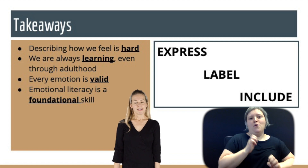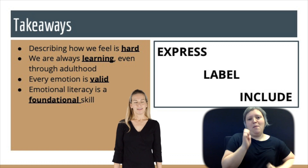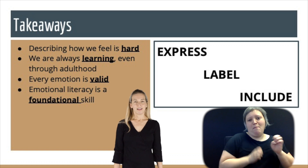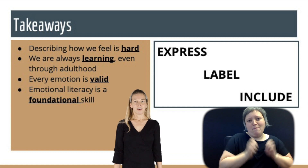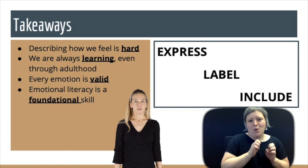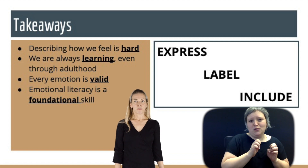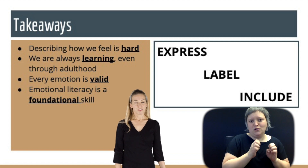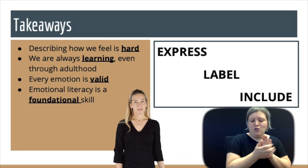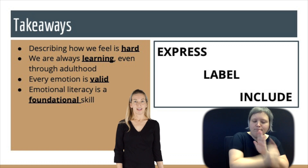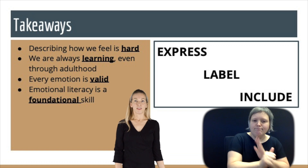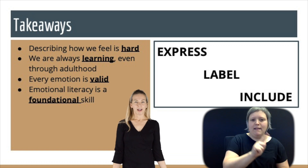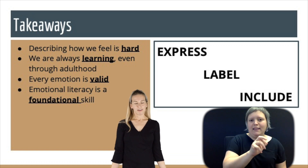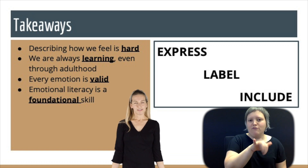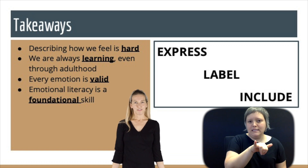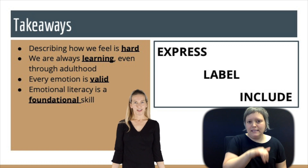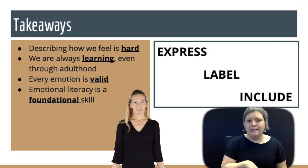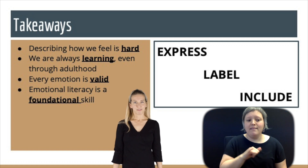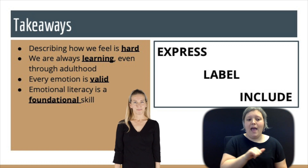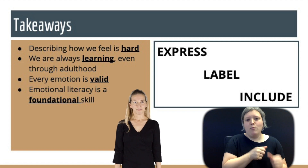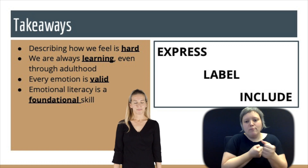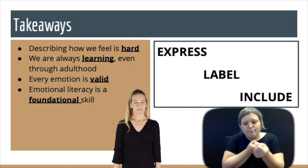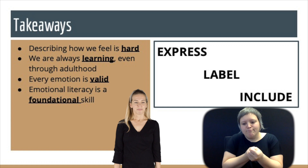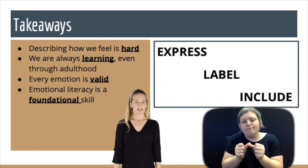a lot of growth in other areas of their life.